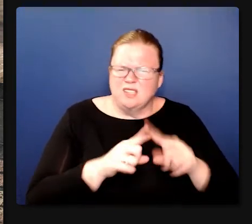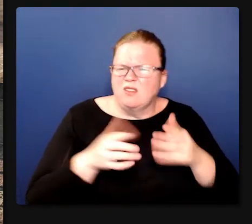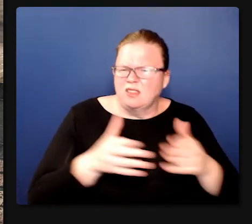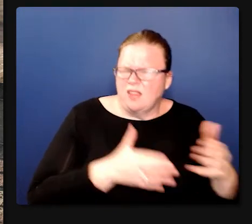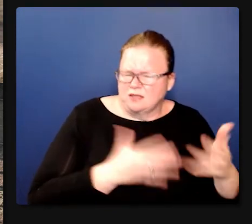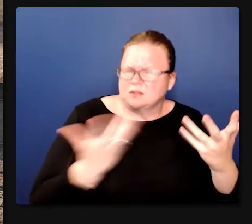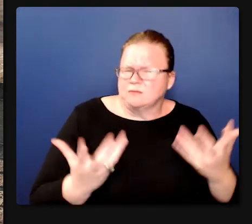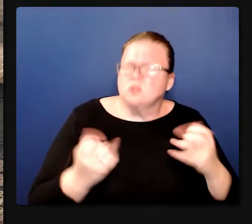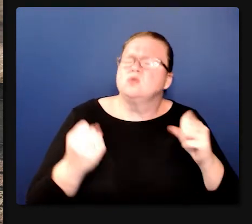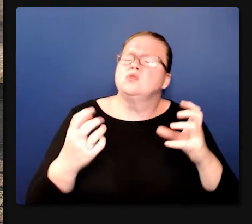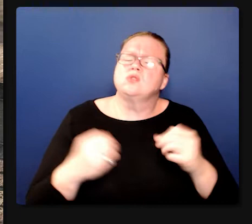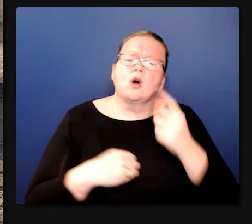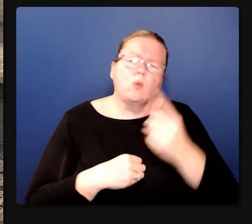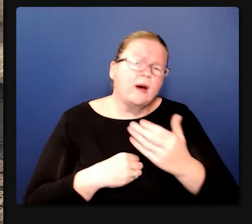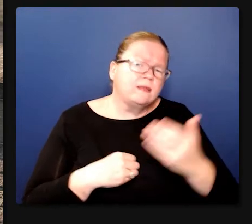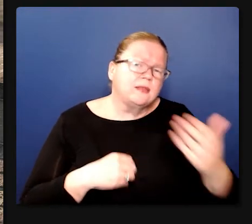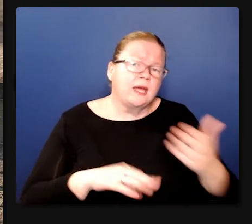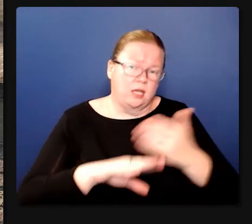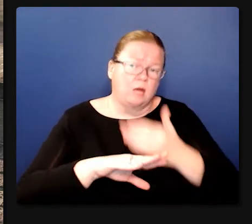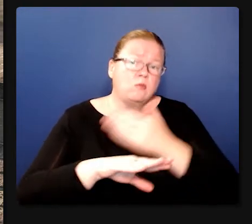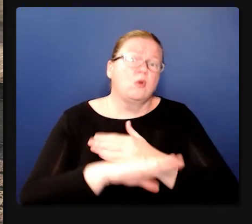And one of them, improve player experience.